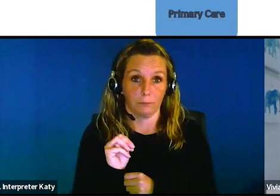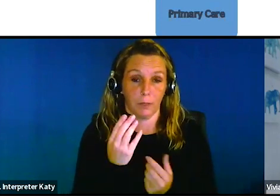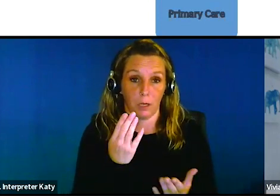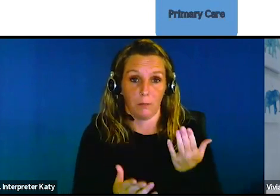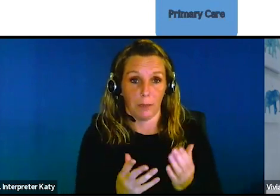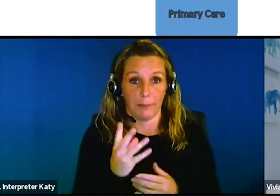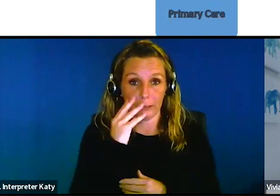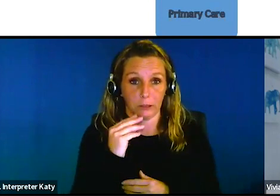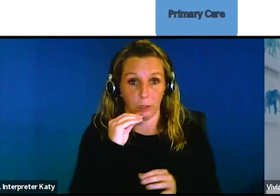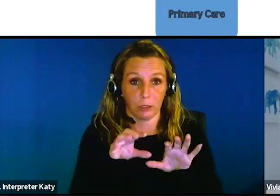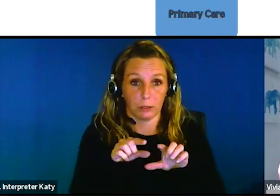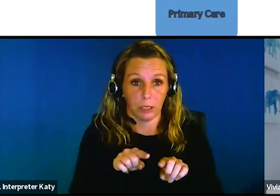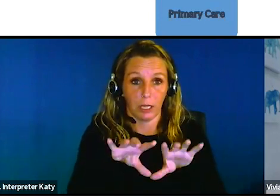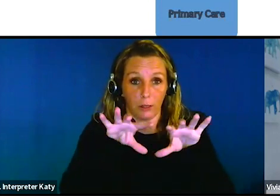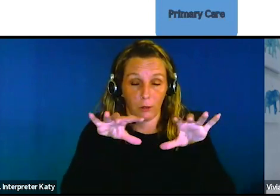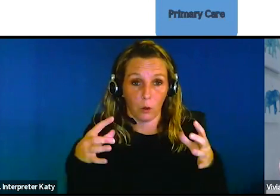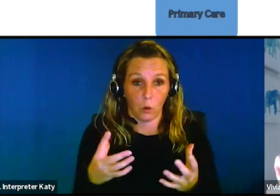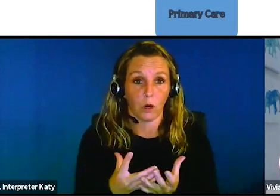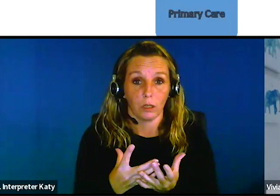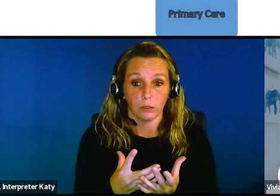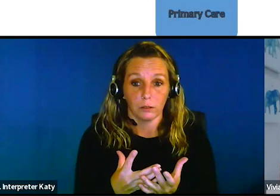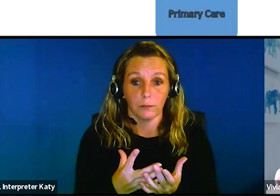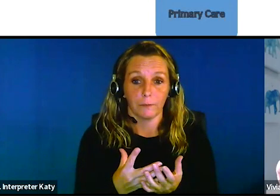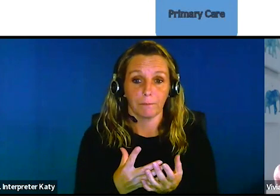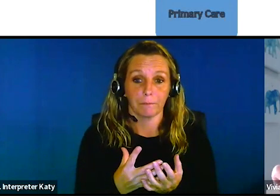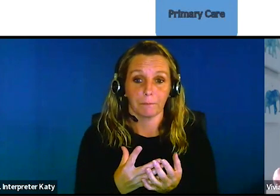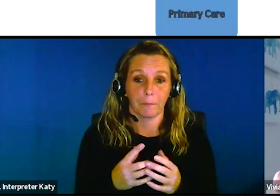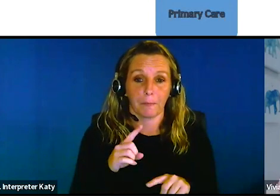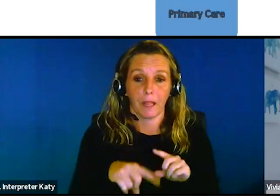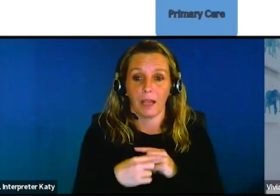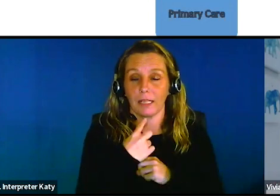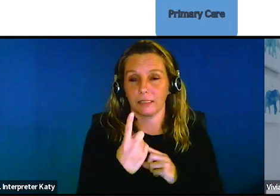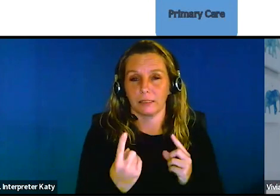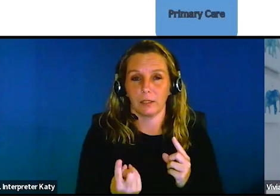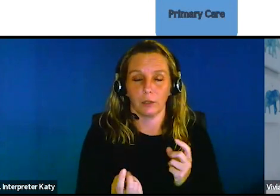I cannot tell you how many care plans